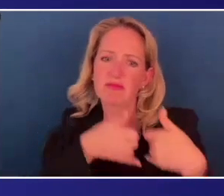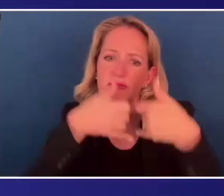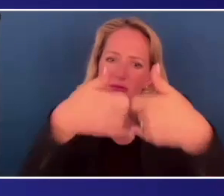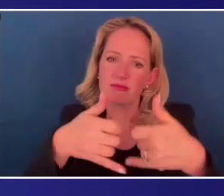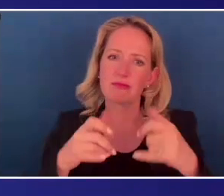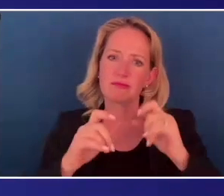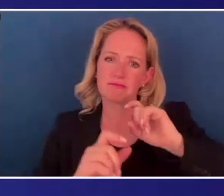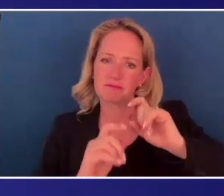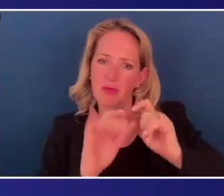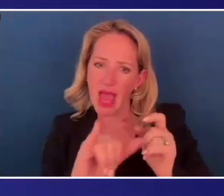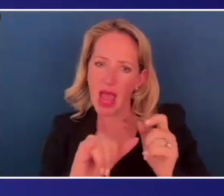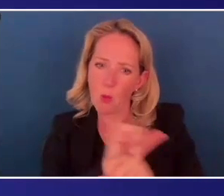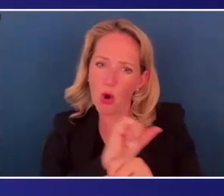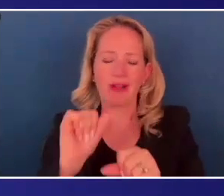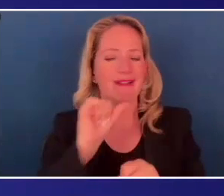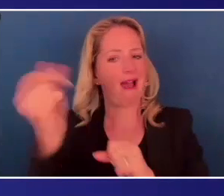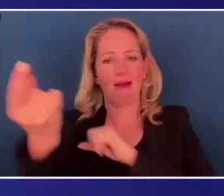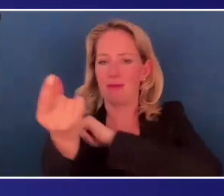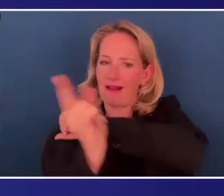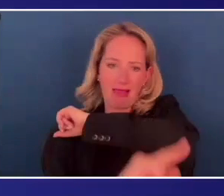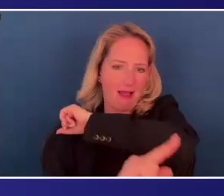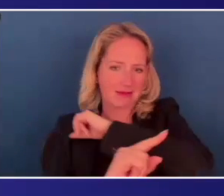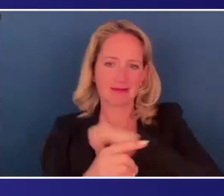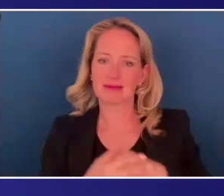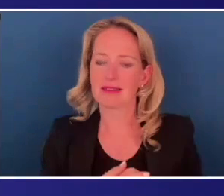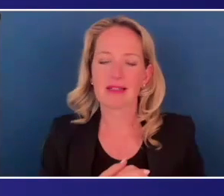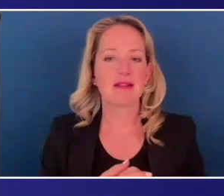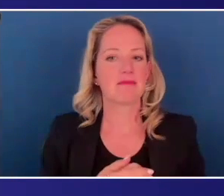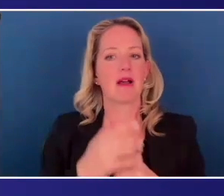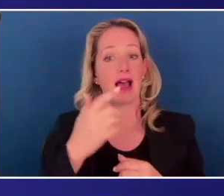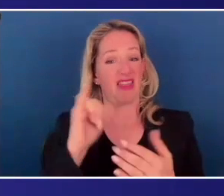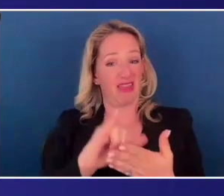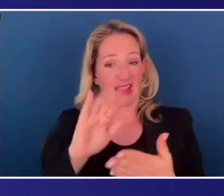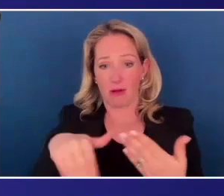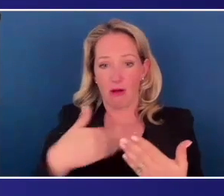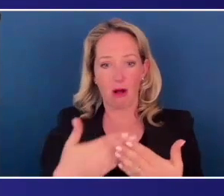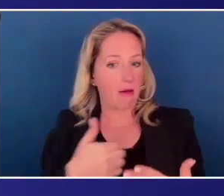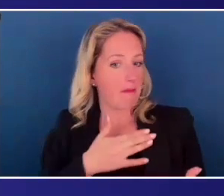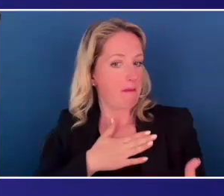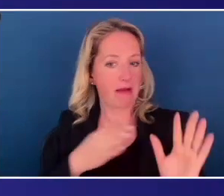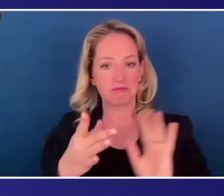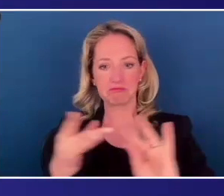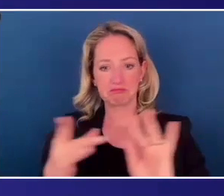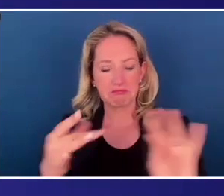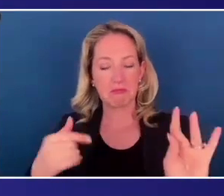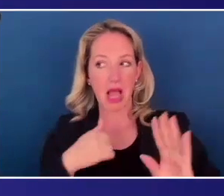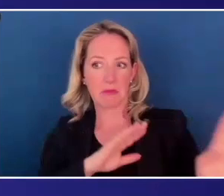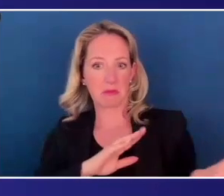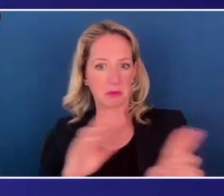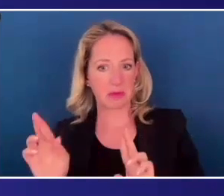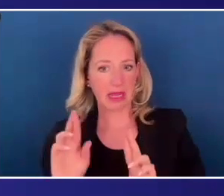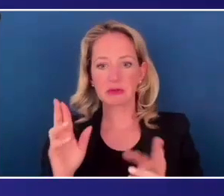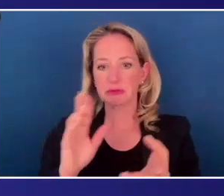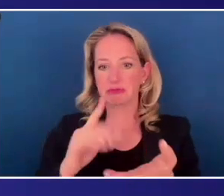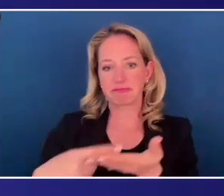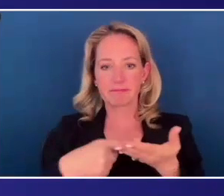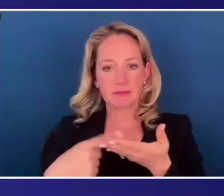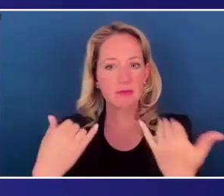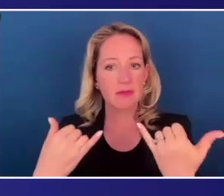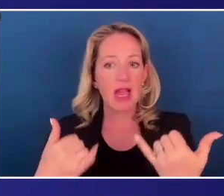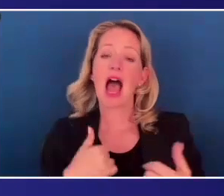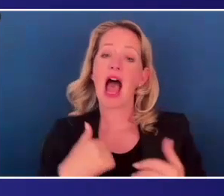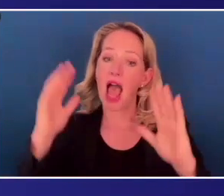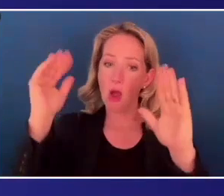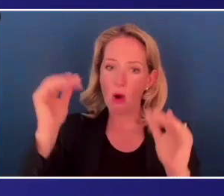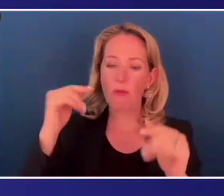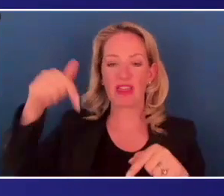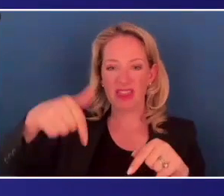And that is all that I have prepared to talk about and I just hope that, this, negotiate rulemaking process.